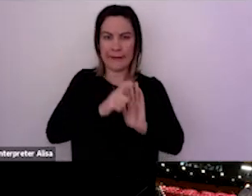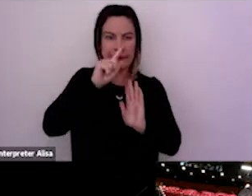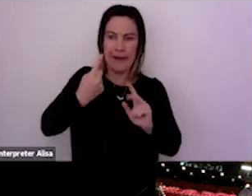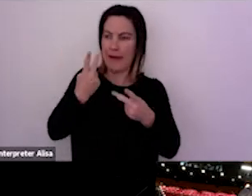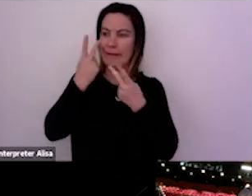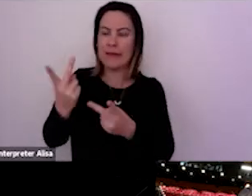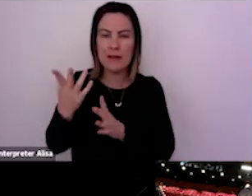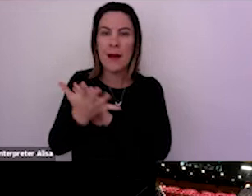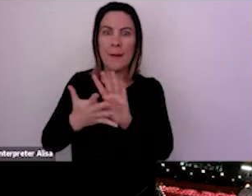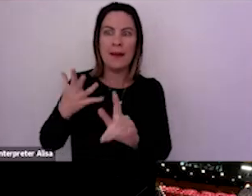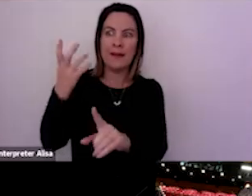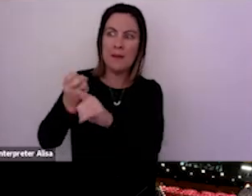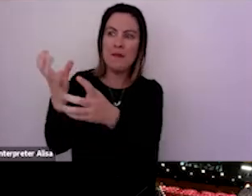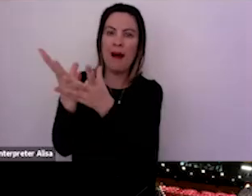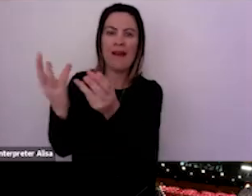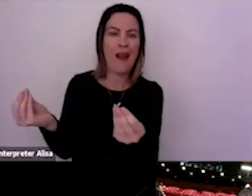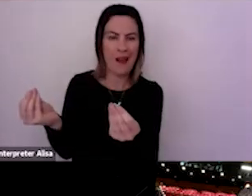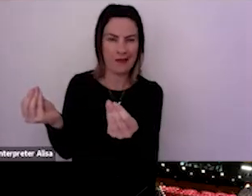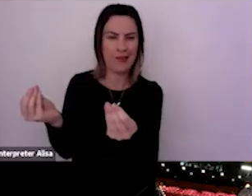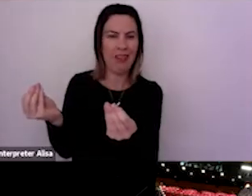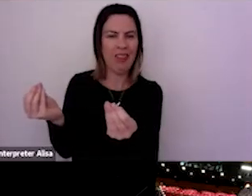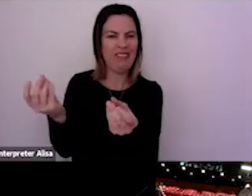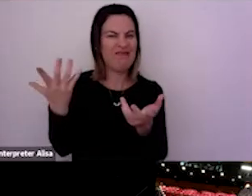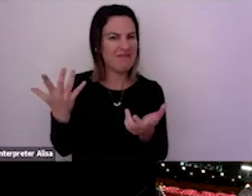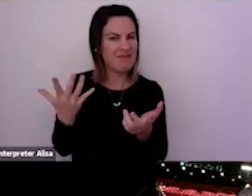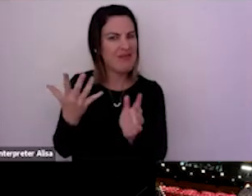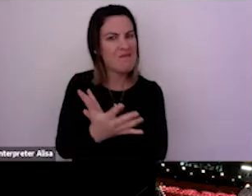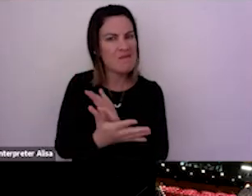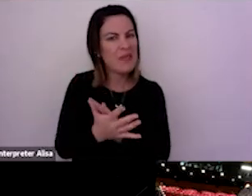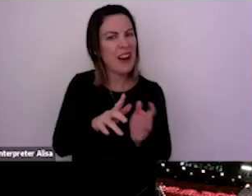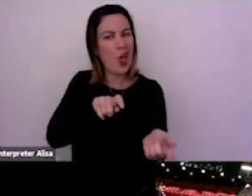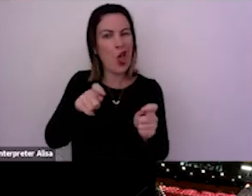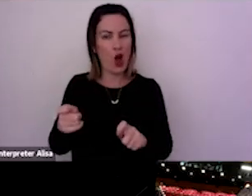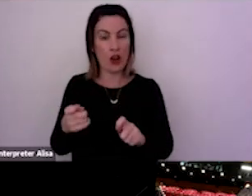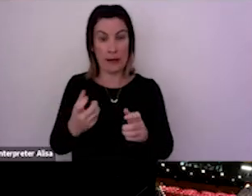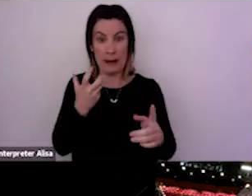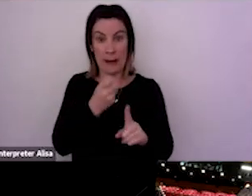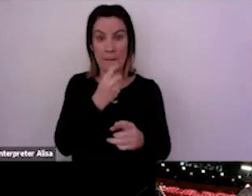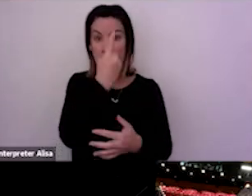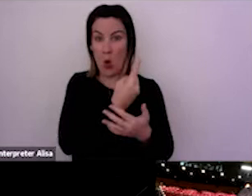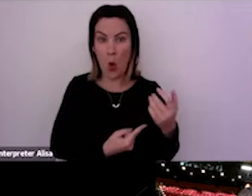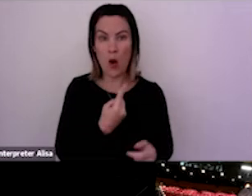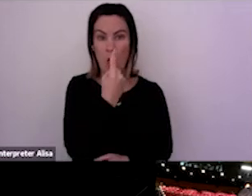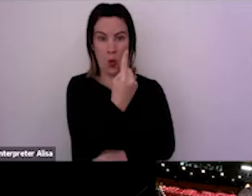that what happens in one city affects us all, but we obviously need to look carefully for